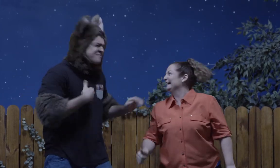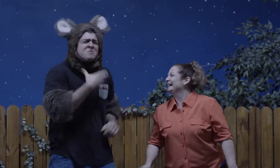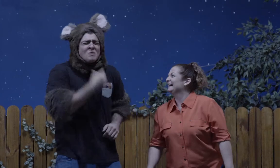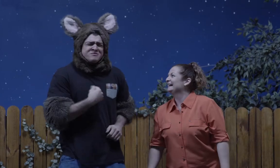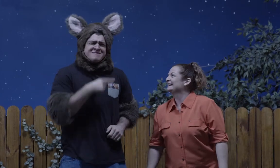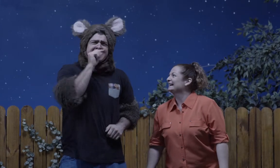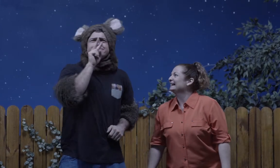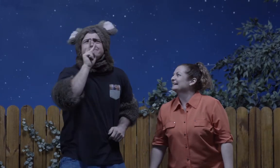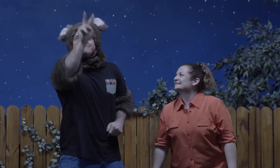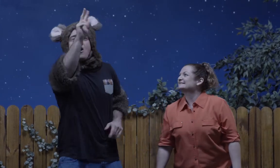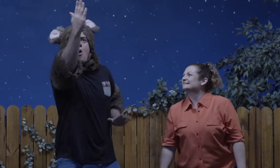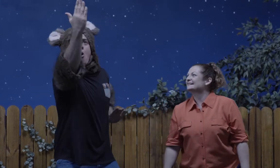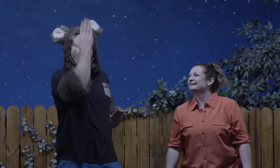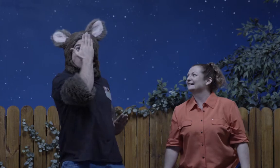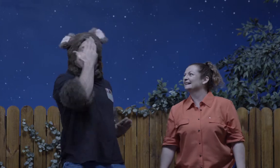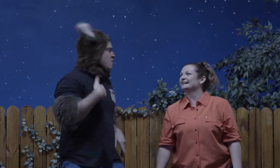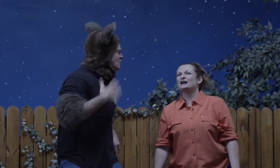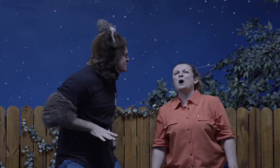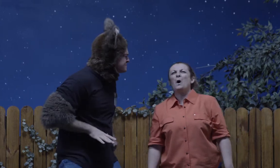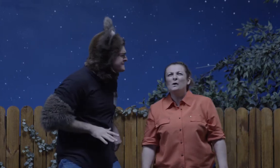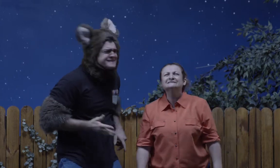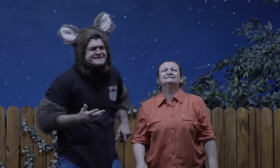Sally, I wish I could get a better look at the moon.